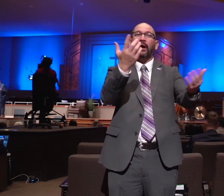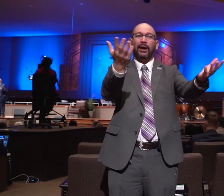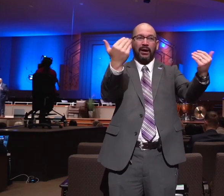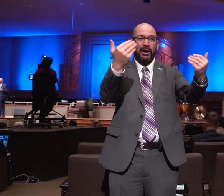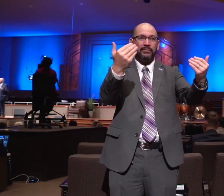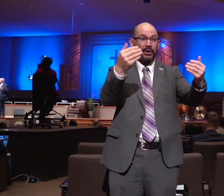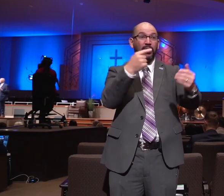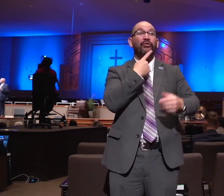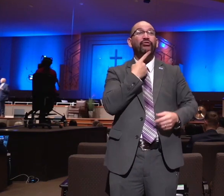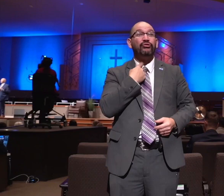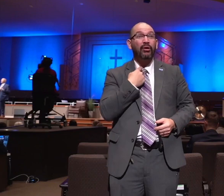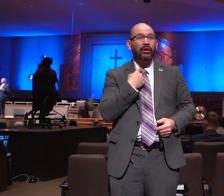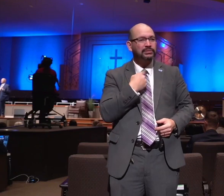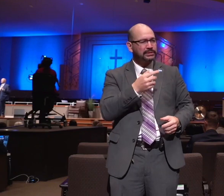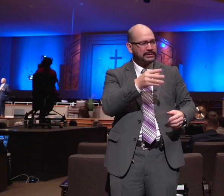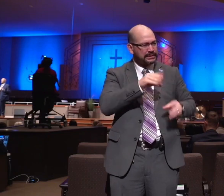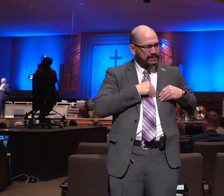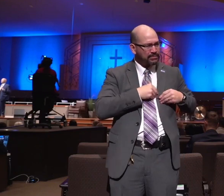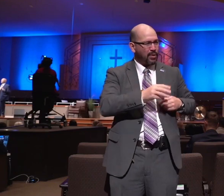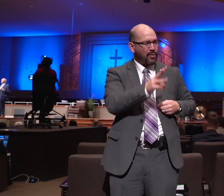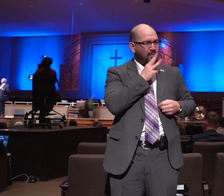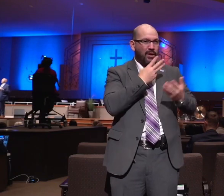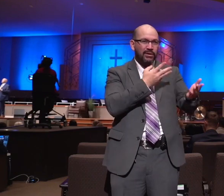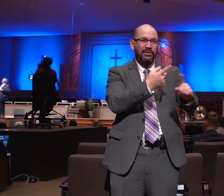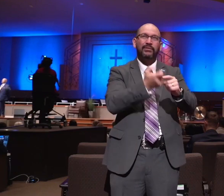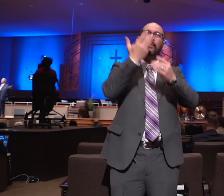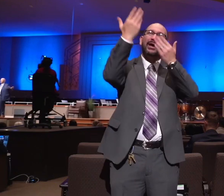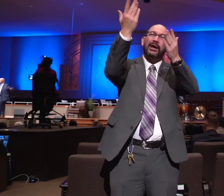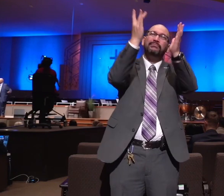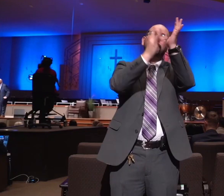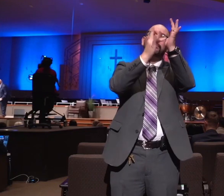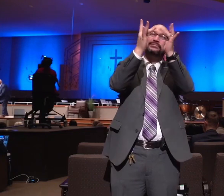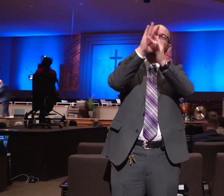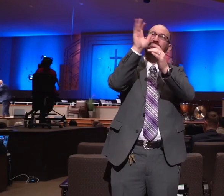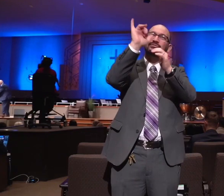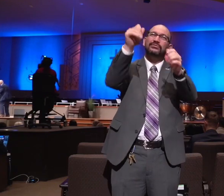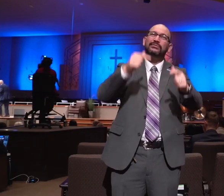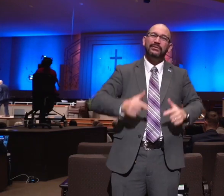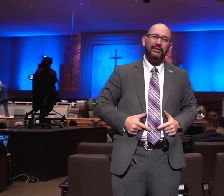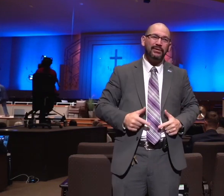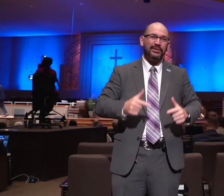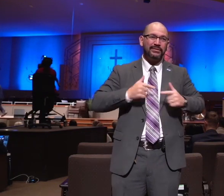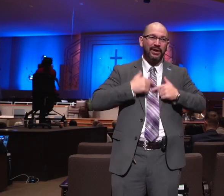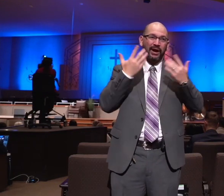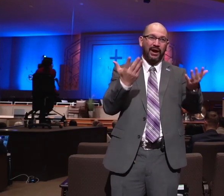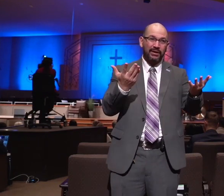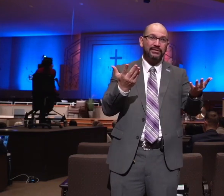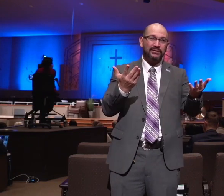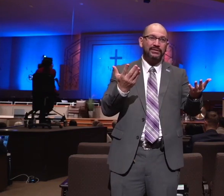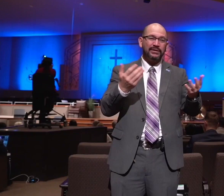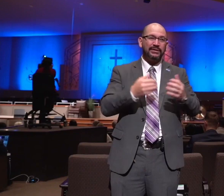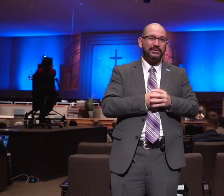athirst drink of the Water of Life freely